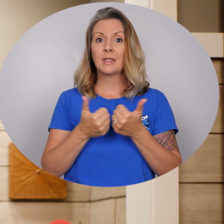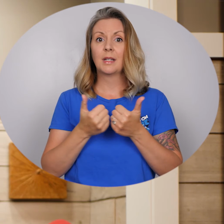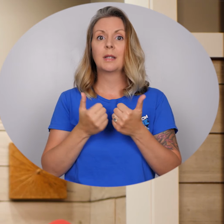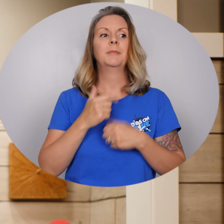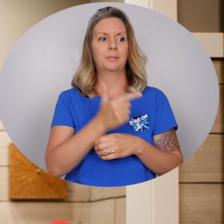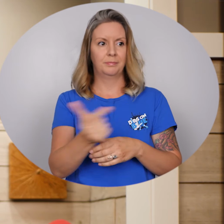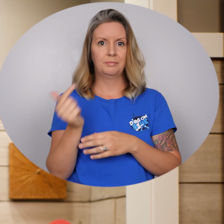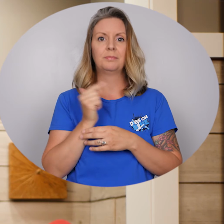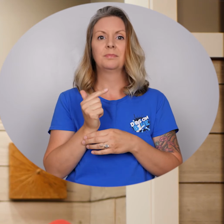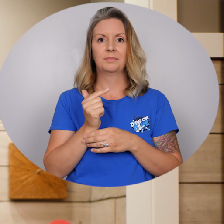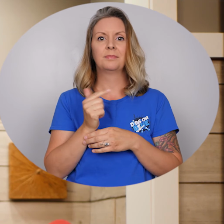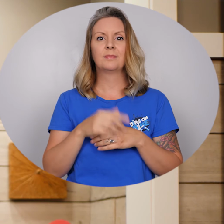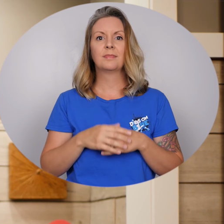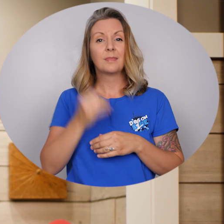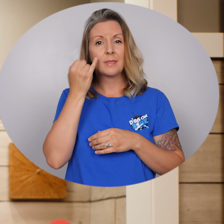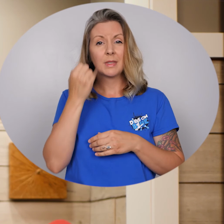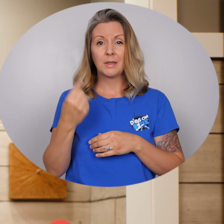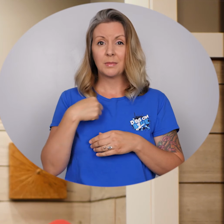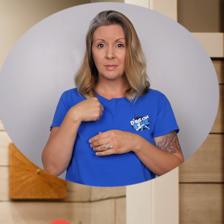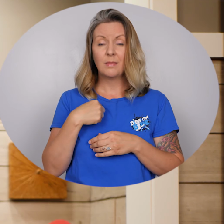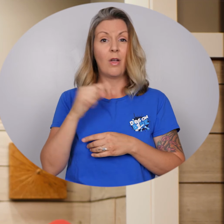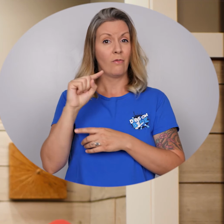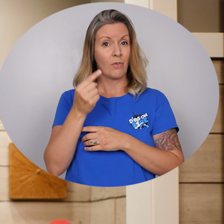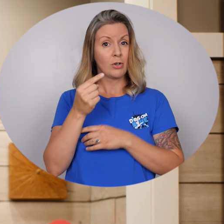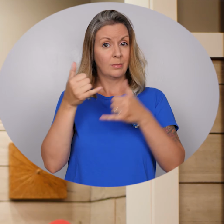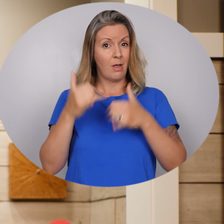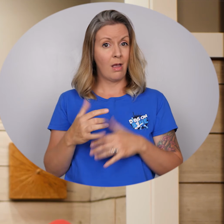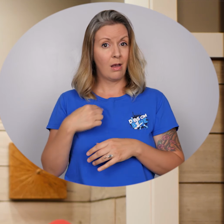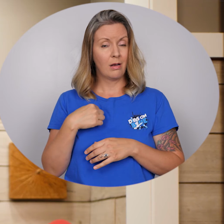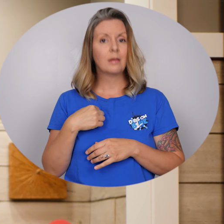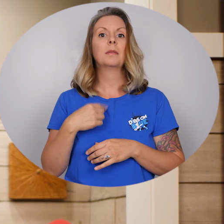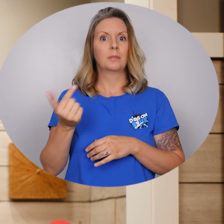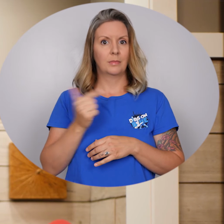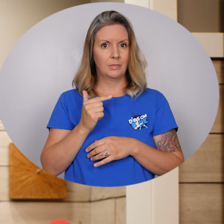the final say about what they do. The game is played over a series of turns, starting